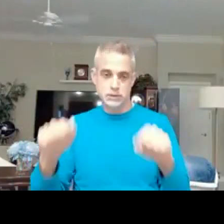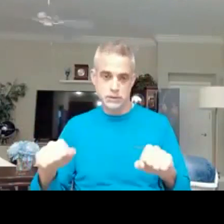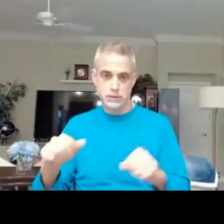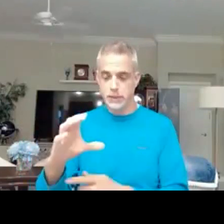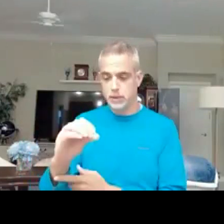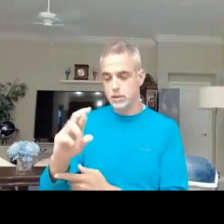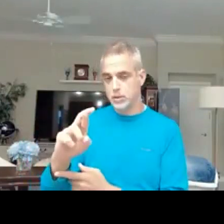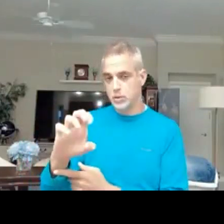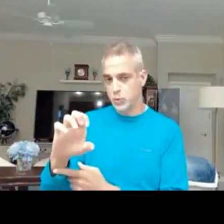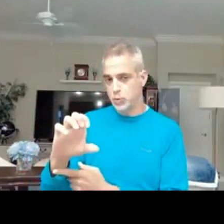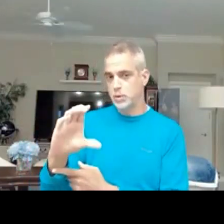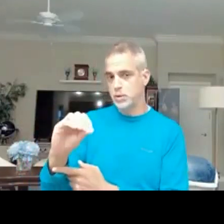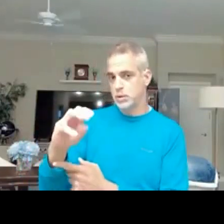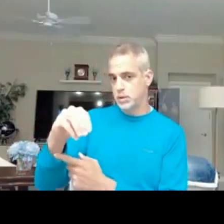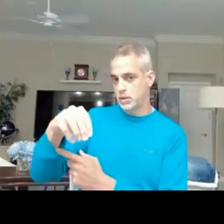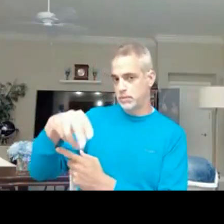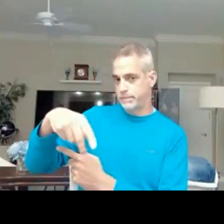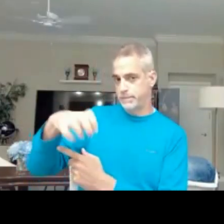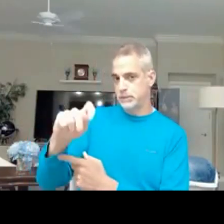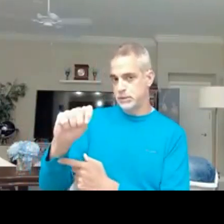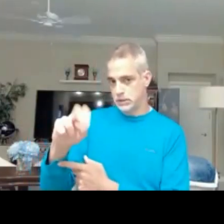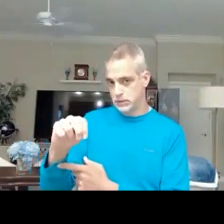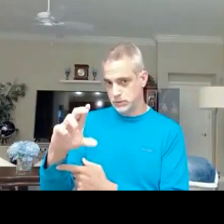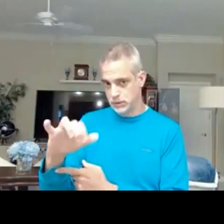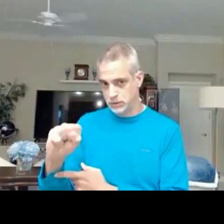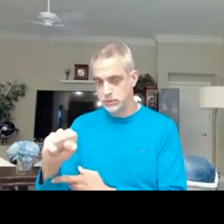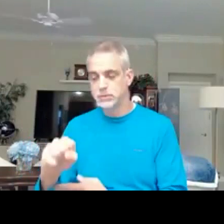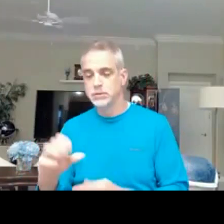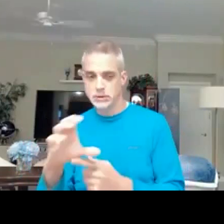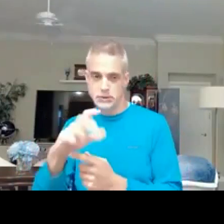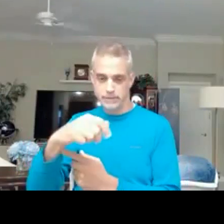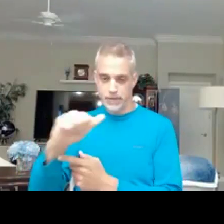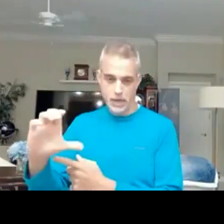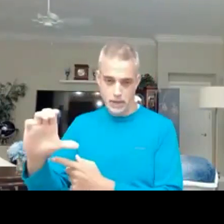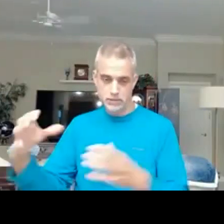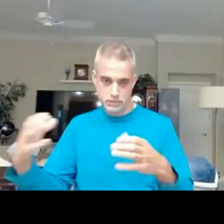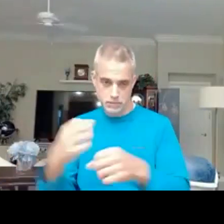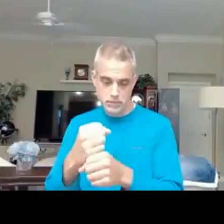about that professional accessibility. So, we're really excited about that with my CPAC.